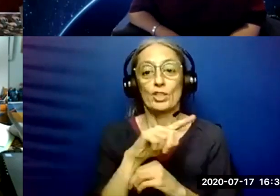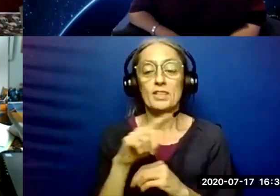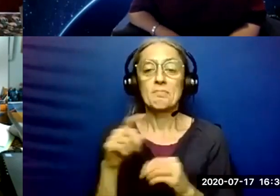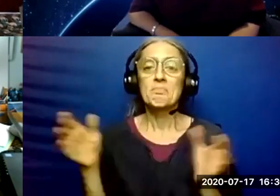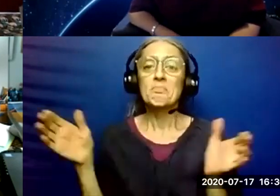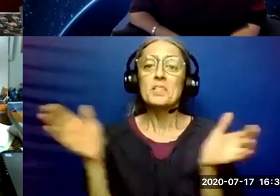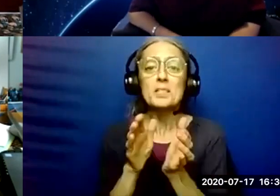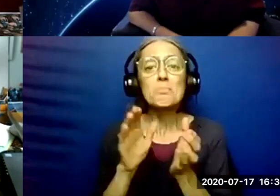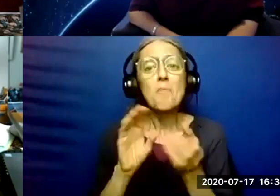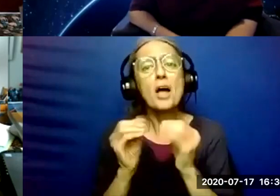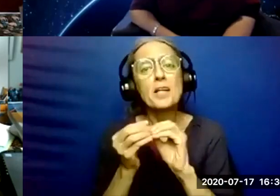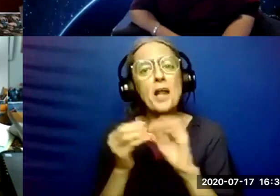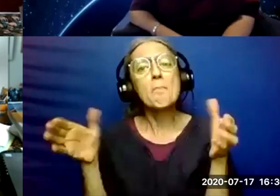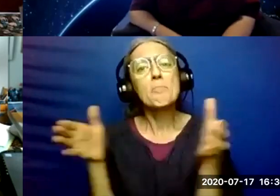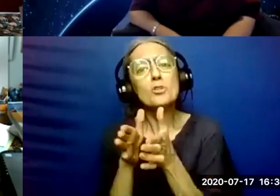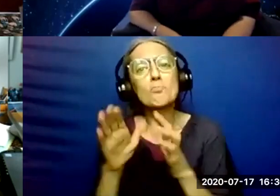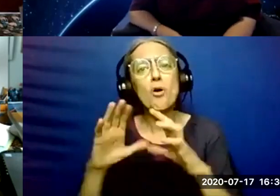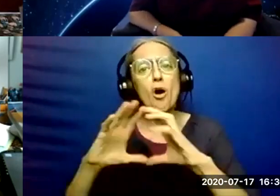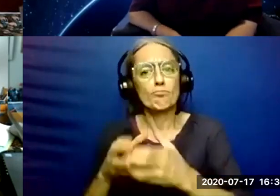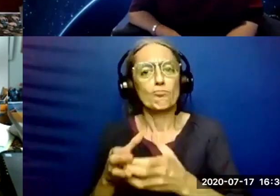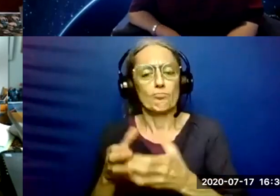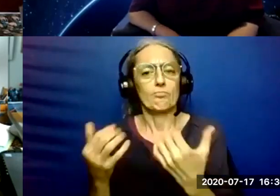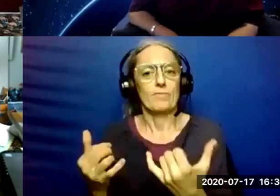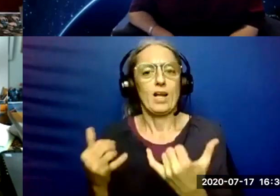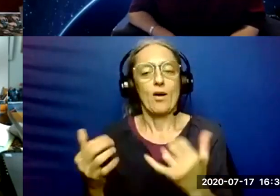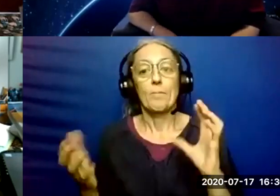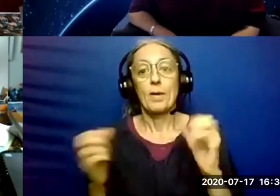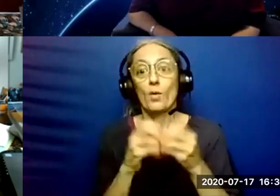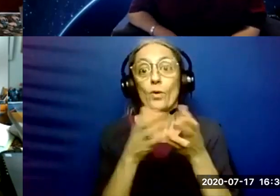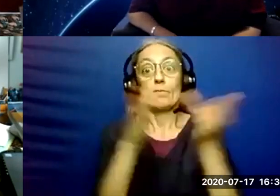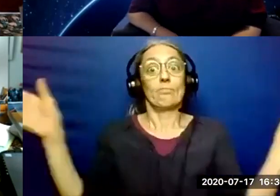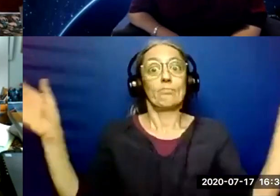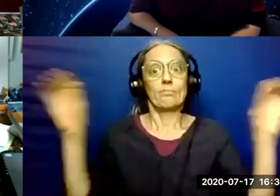compared to the overall population of society.